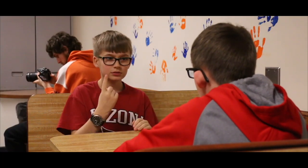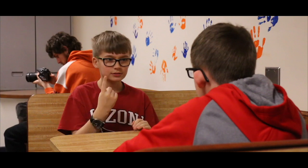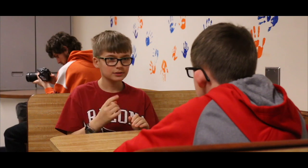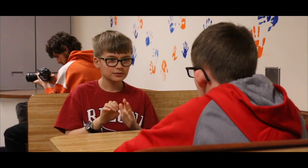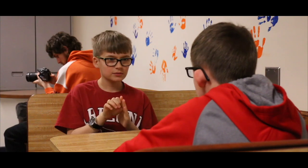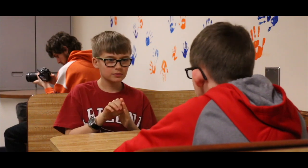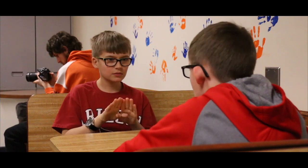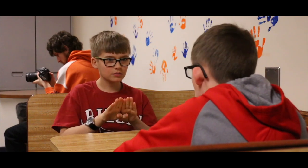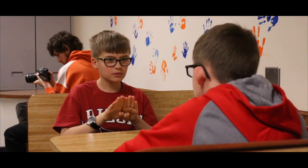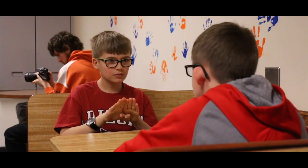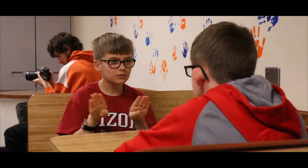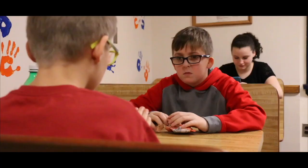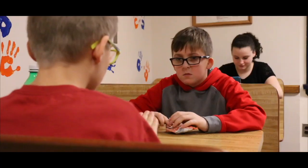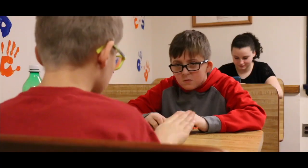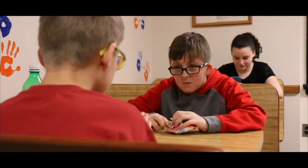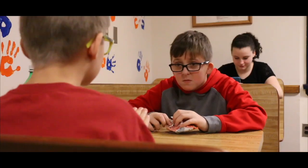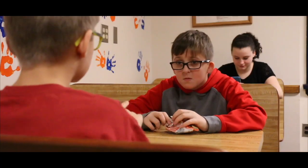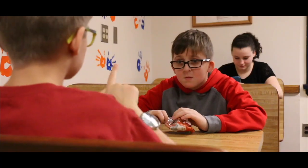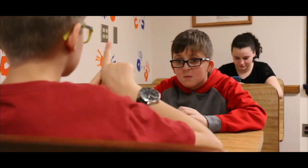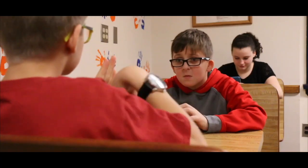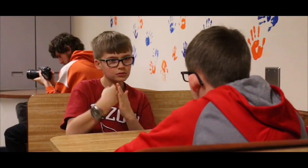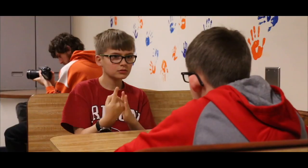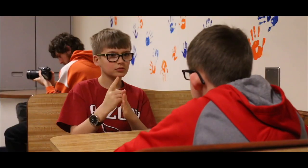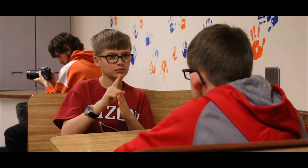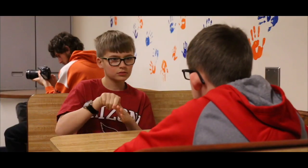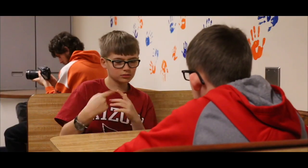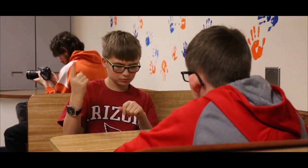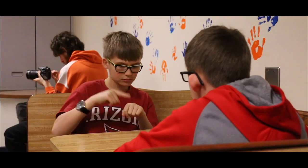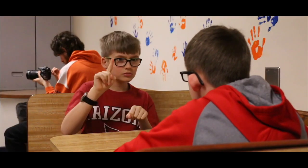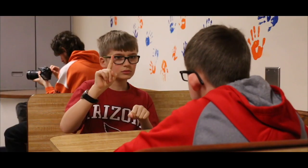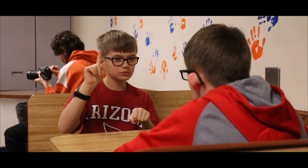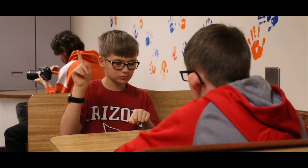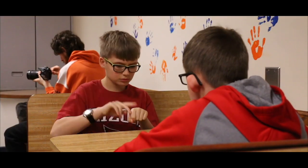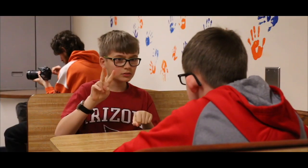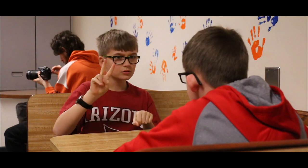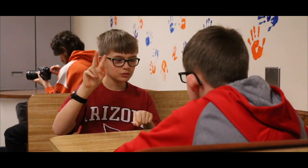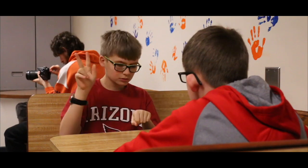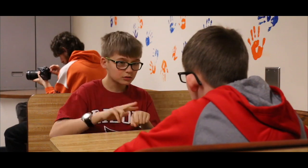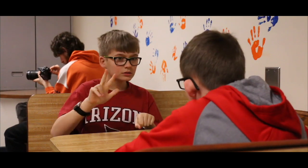There's an elevator on the floor above us that opens every hour on the dot at 1:00, 2:00, 3:00!